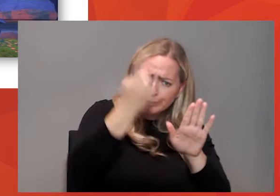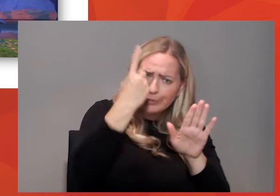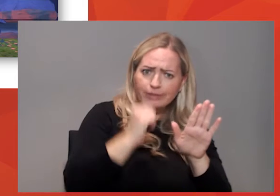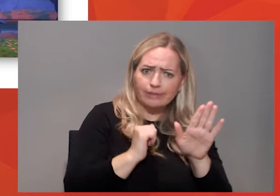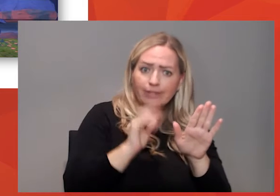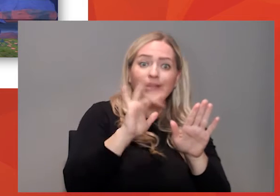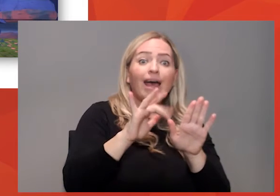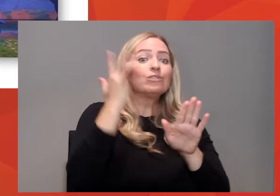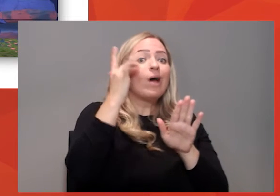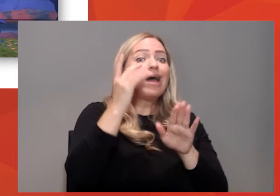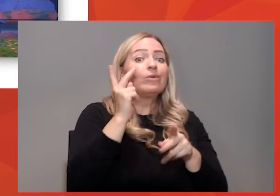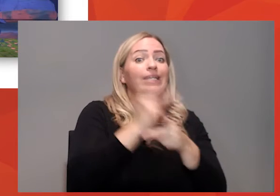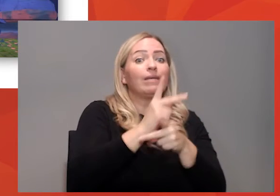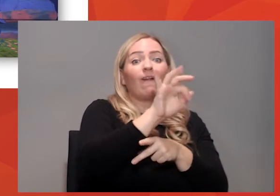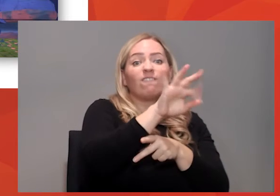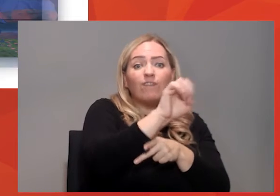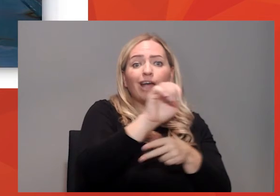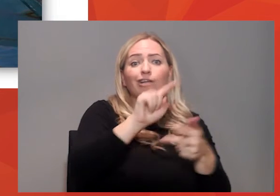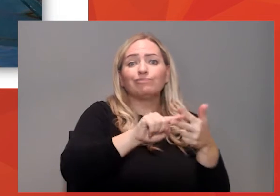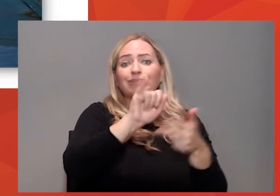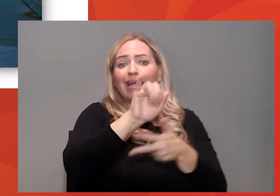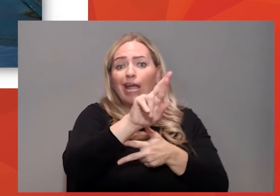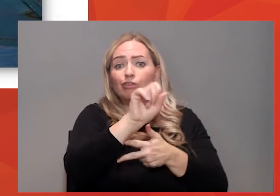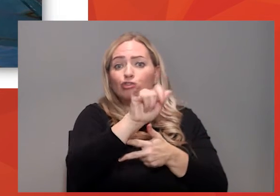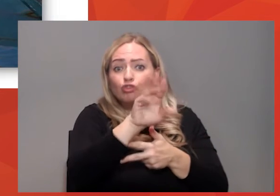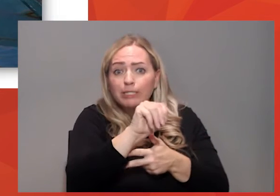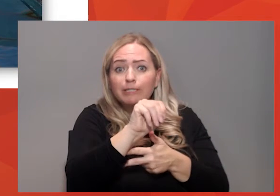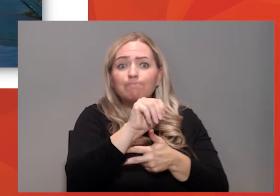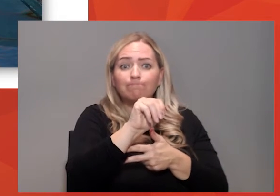That's why we decided to keep it on Fire, Air stream